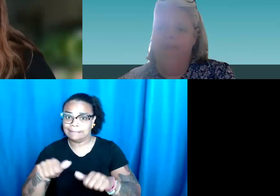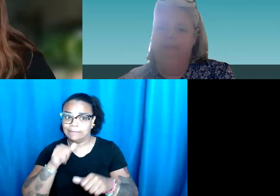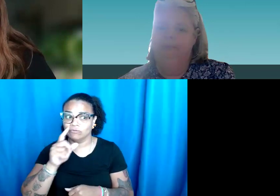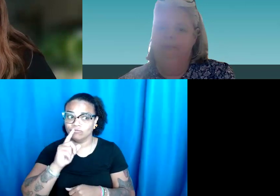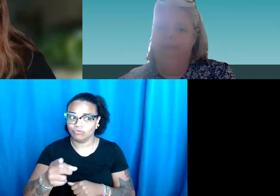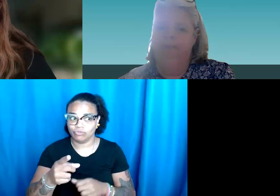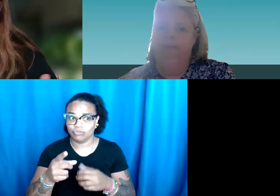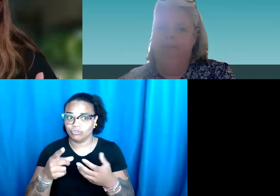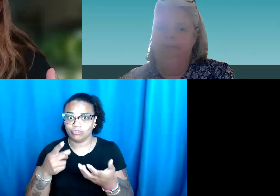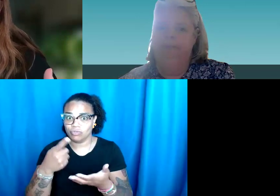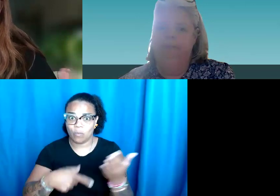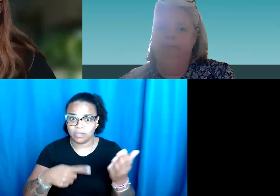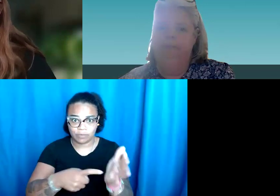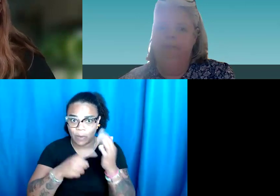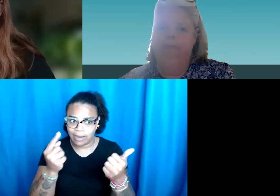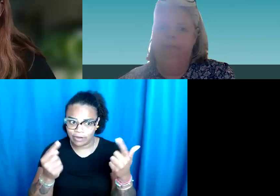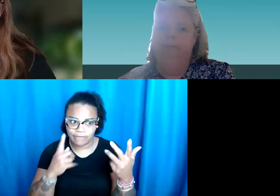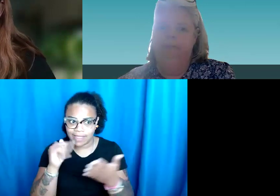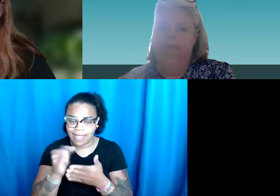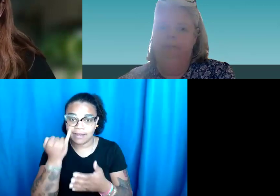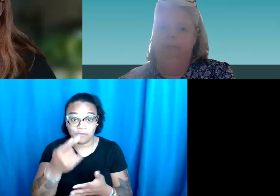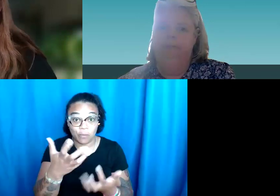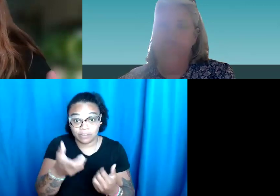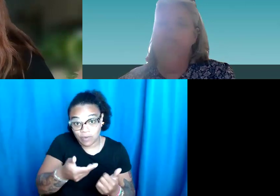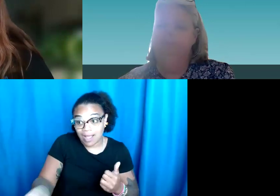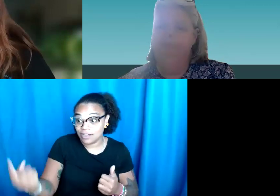the hoops that you need to jump through and you want to hire somebody to help you do it,